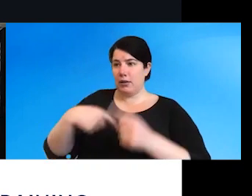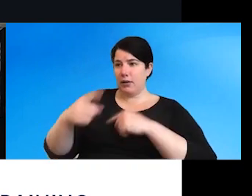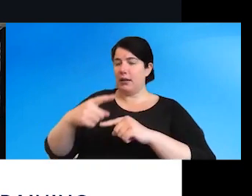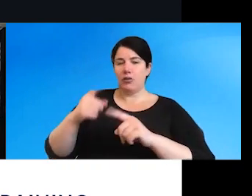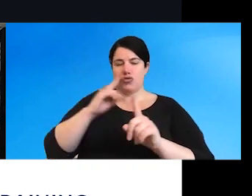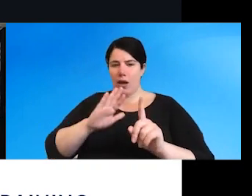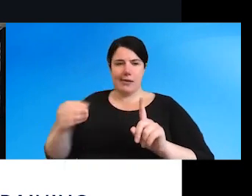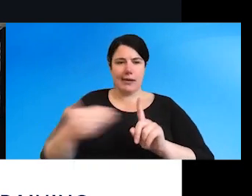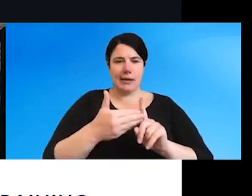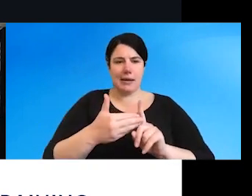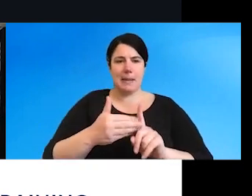It's something you hear politicians doing